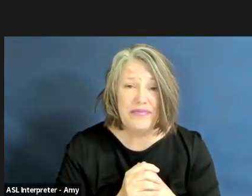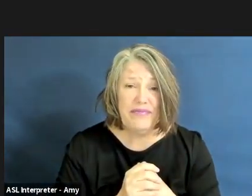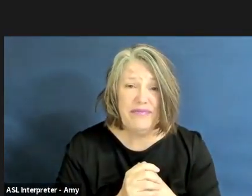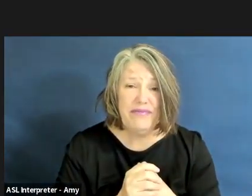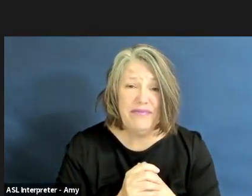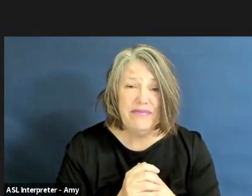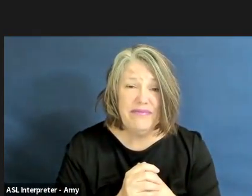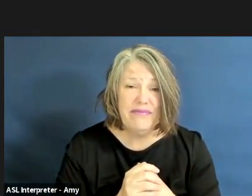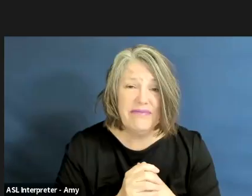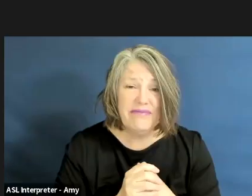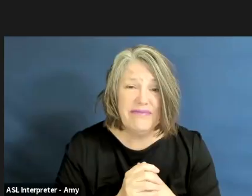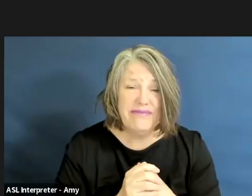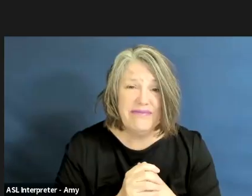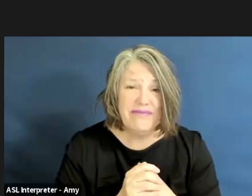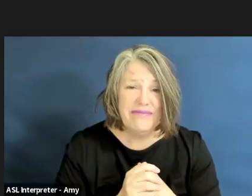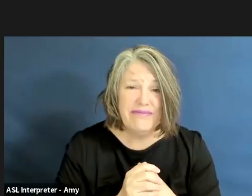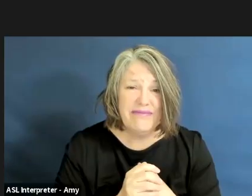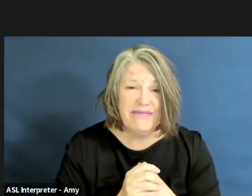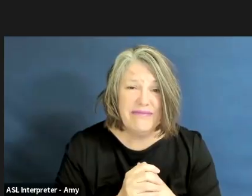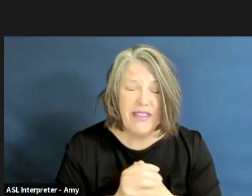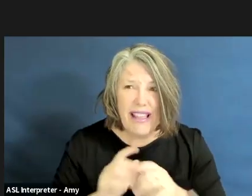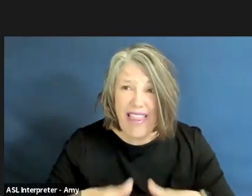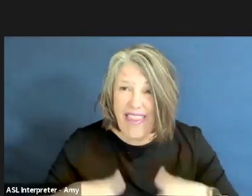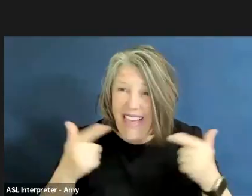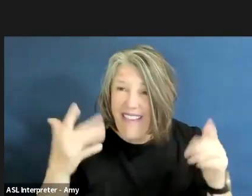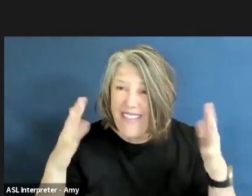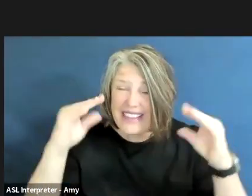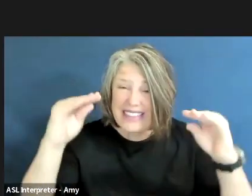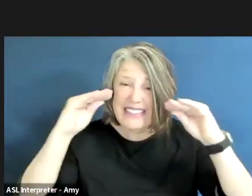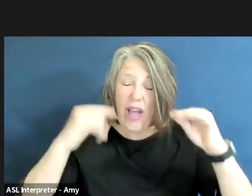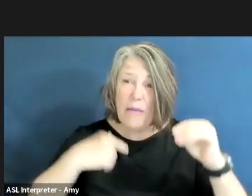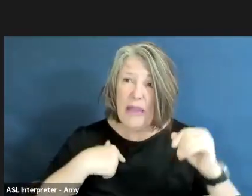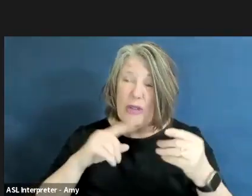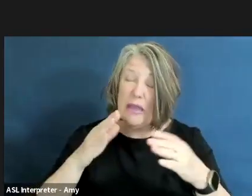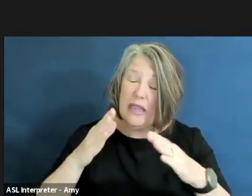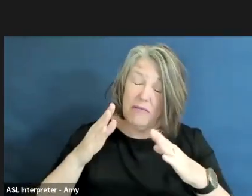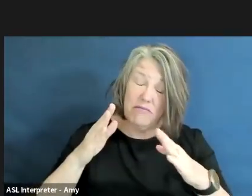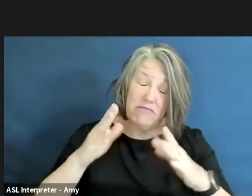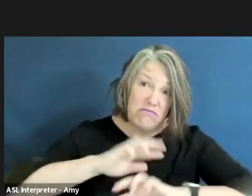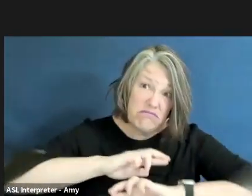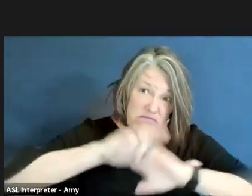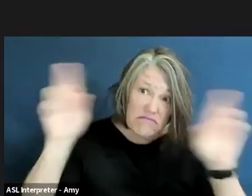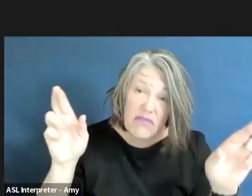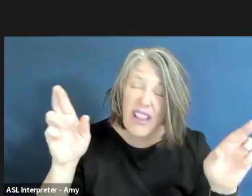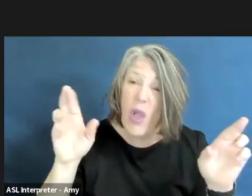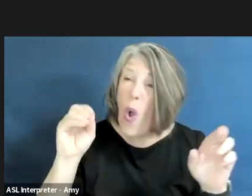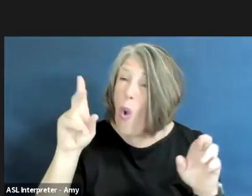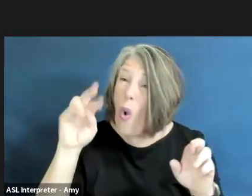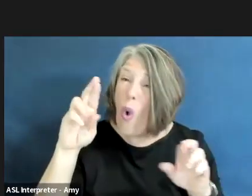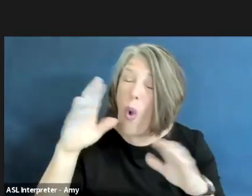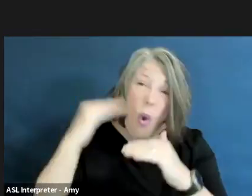Life has taught me to be over prepared to gather all my information,